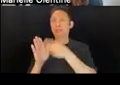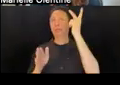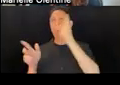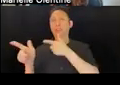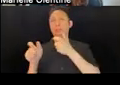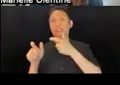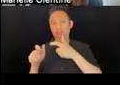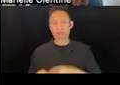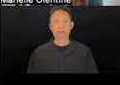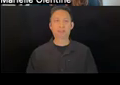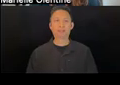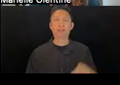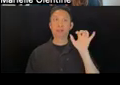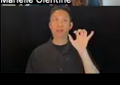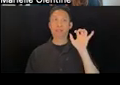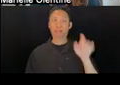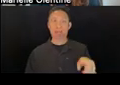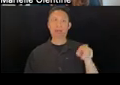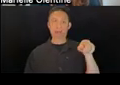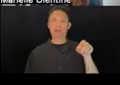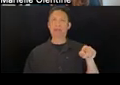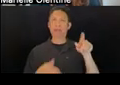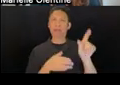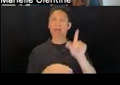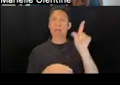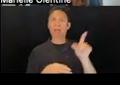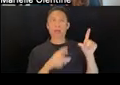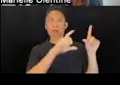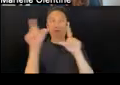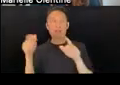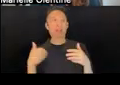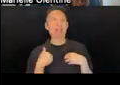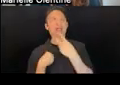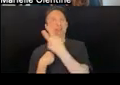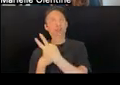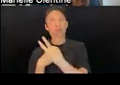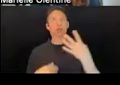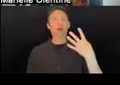Even at these early stages, it's how are you making and presenting your film?